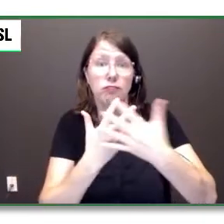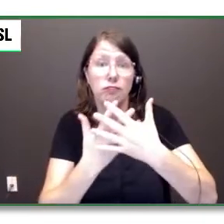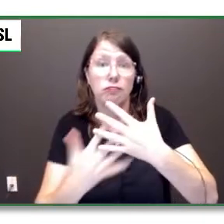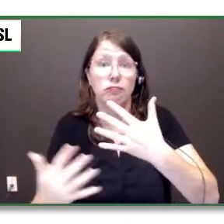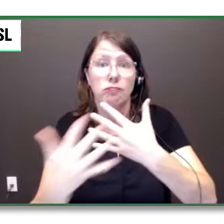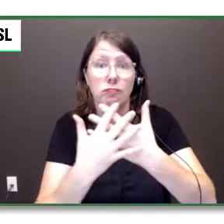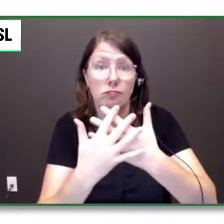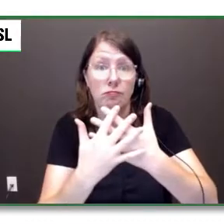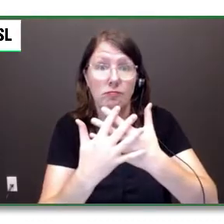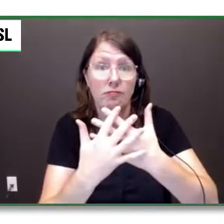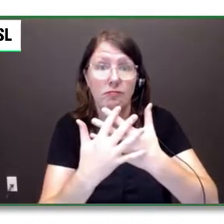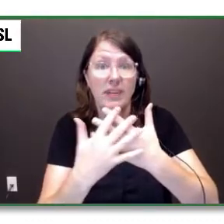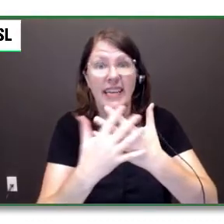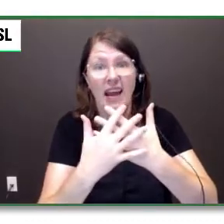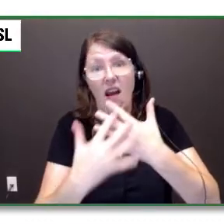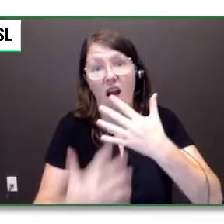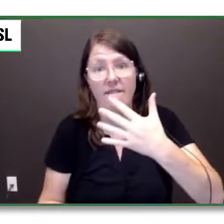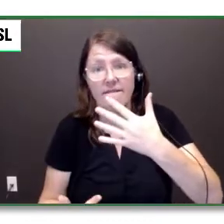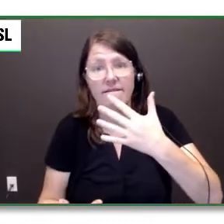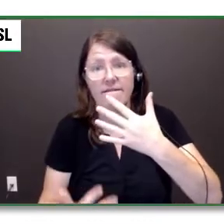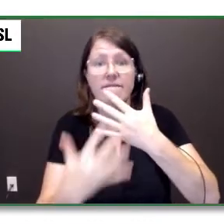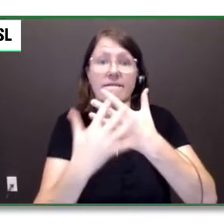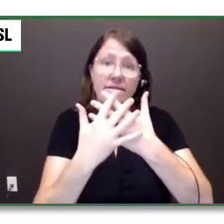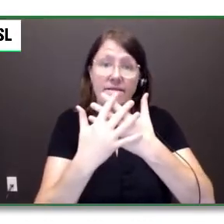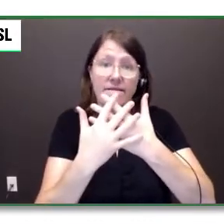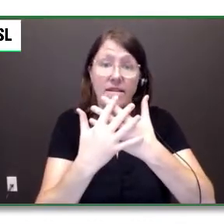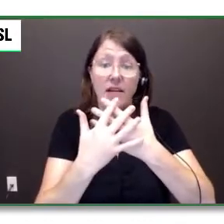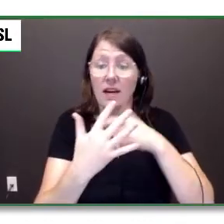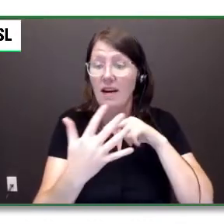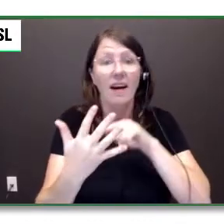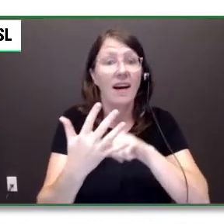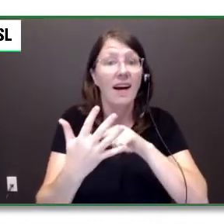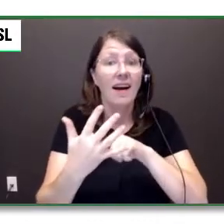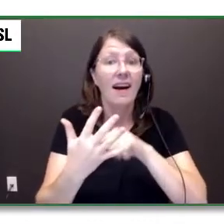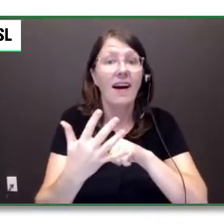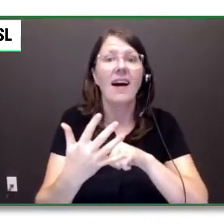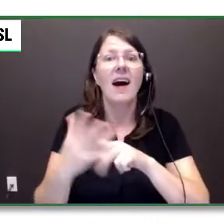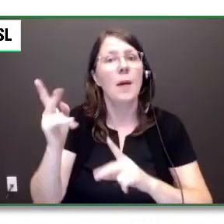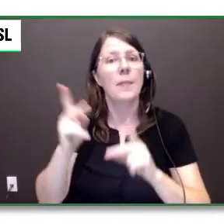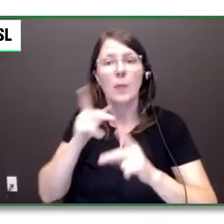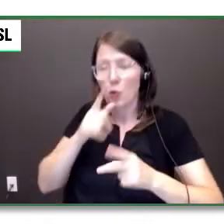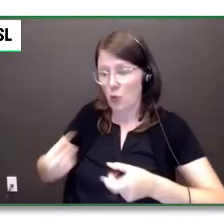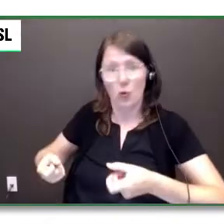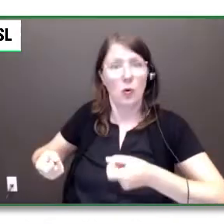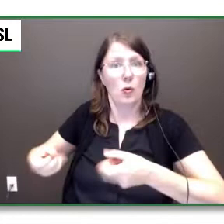patterns in their experiences and that again helps to inform park management,